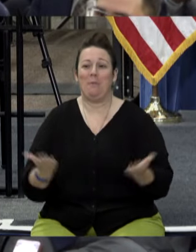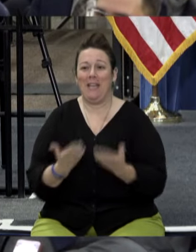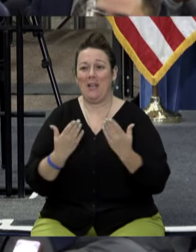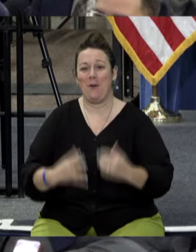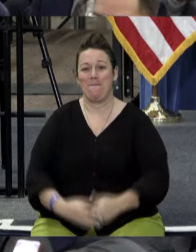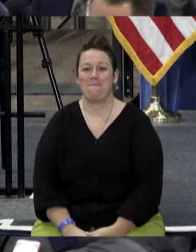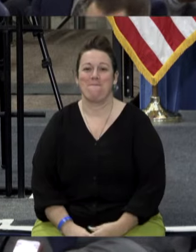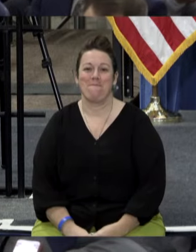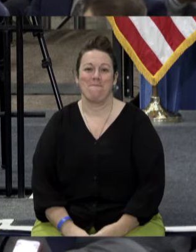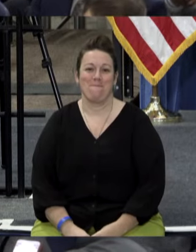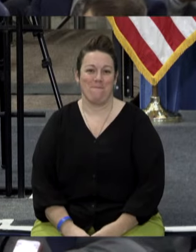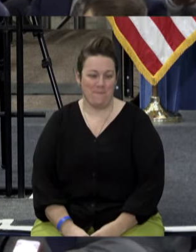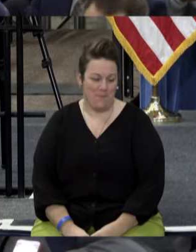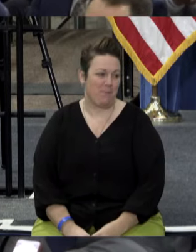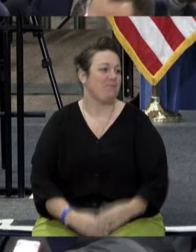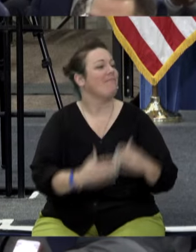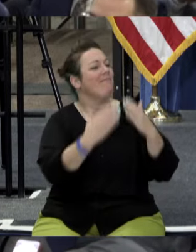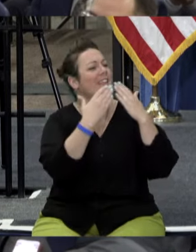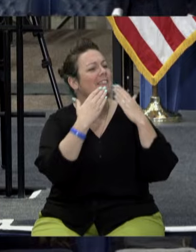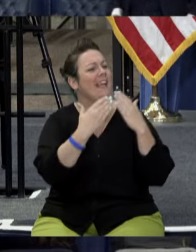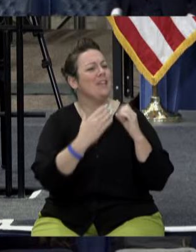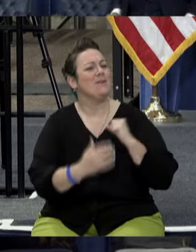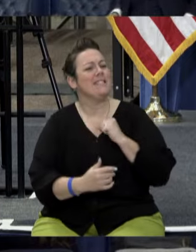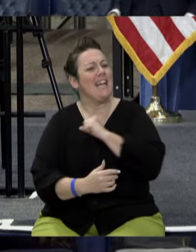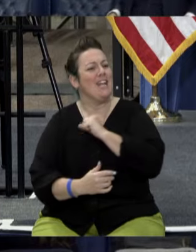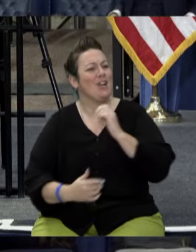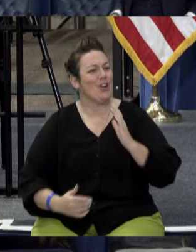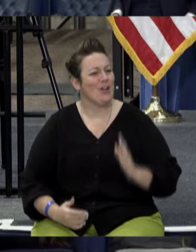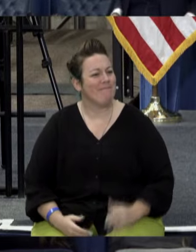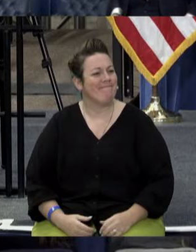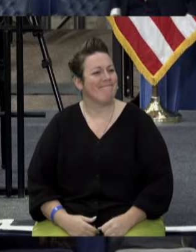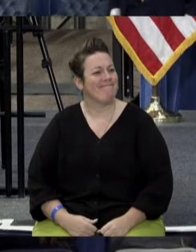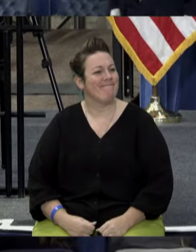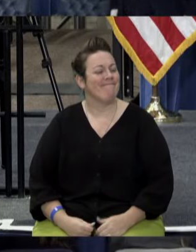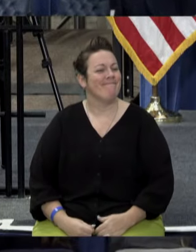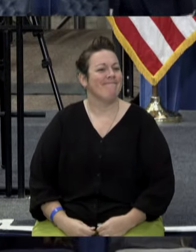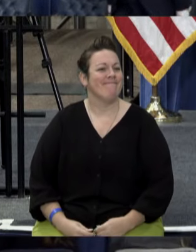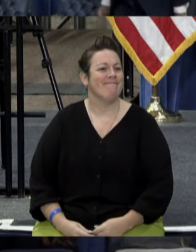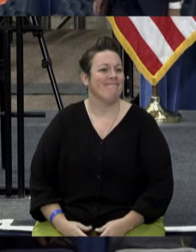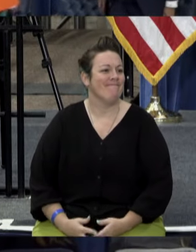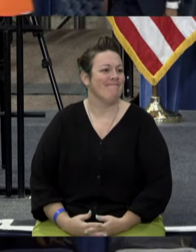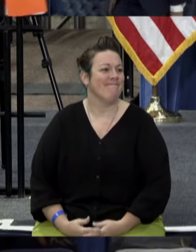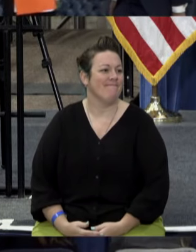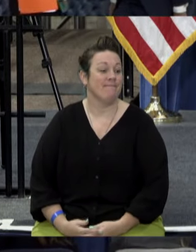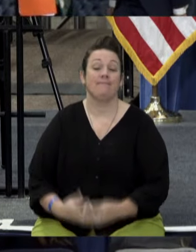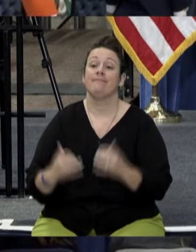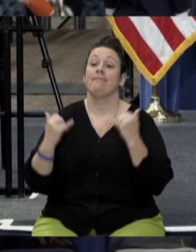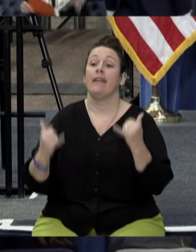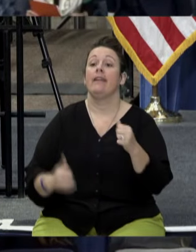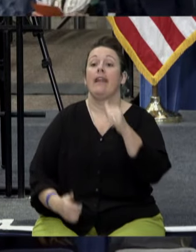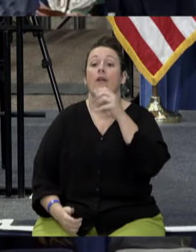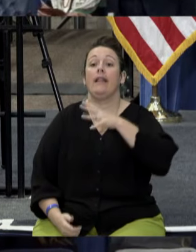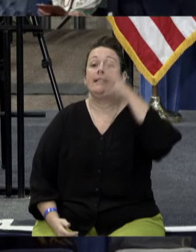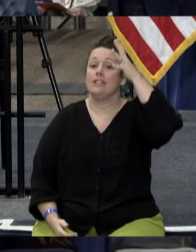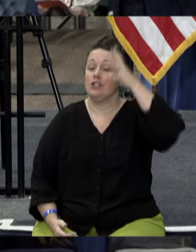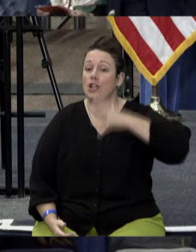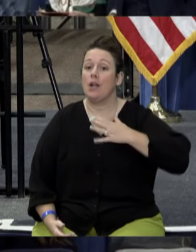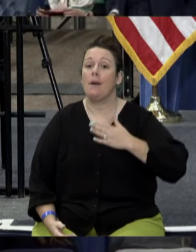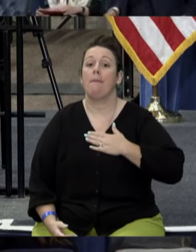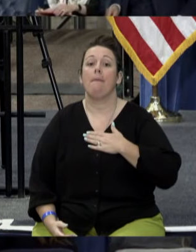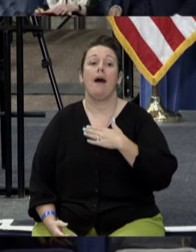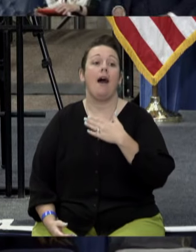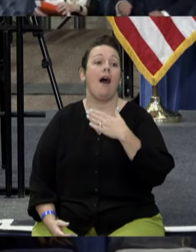Mary Lazare: Thank you, Senator. And now, ladies and gentlemen, it is my just